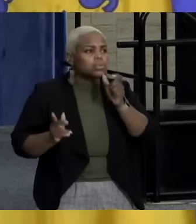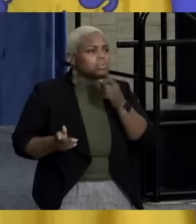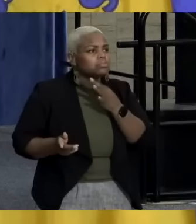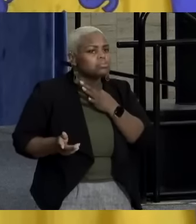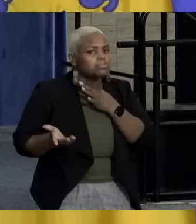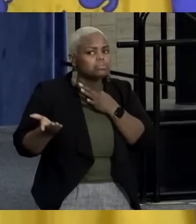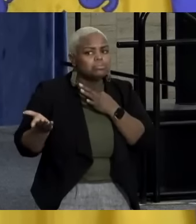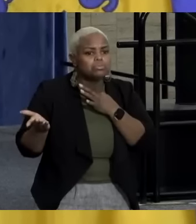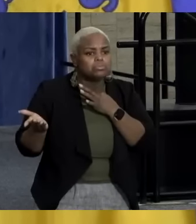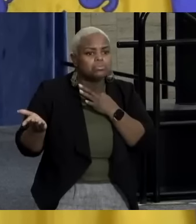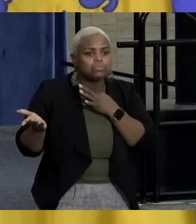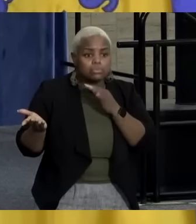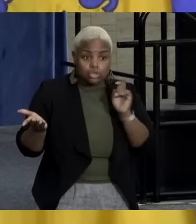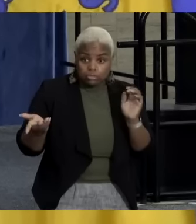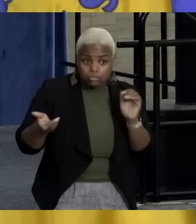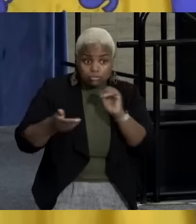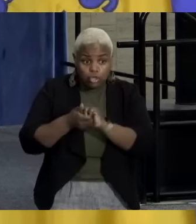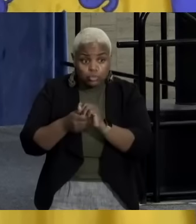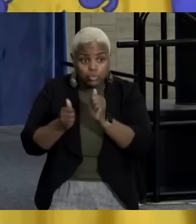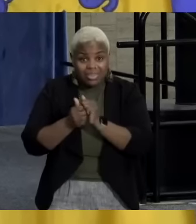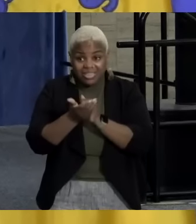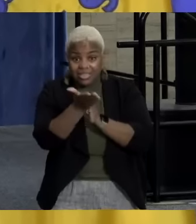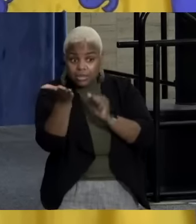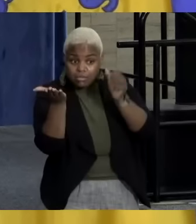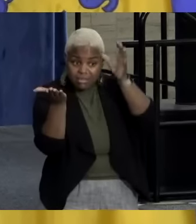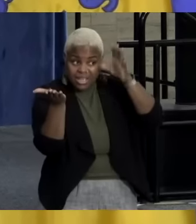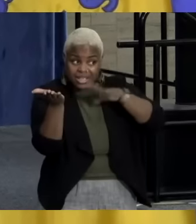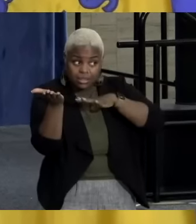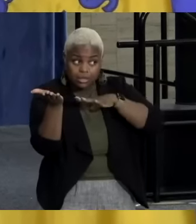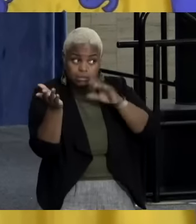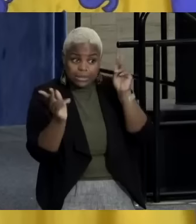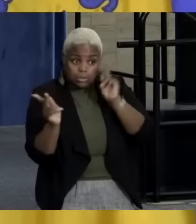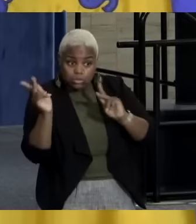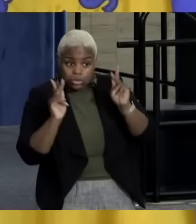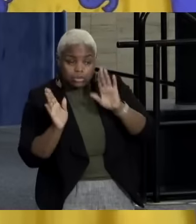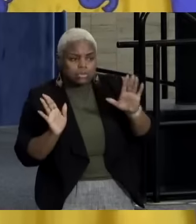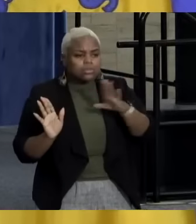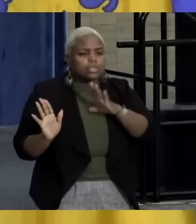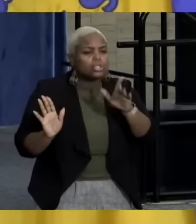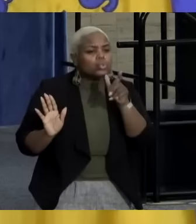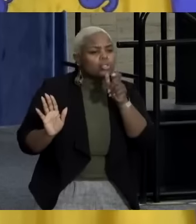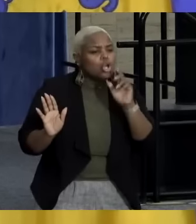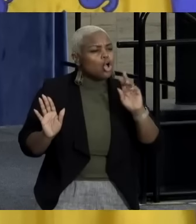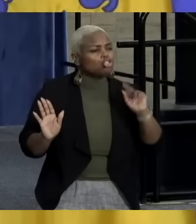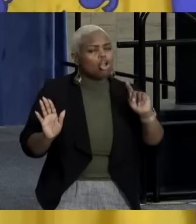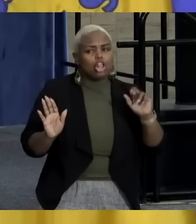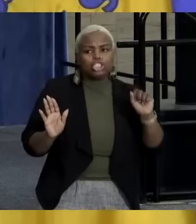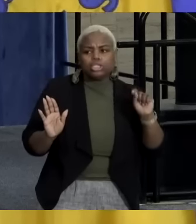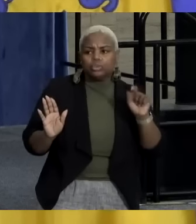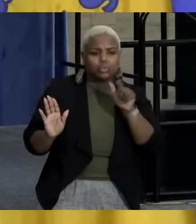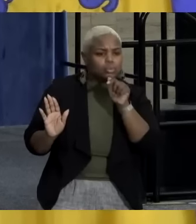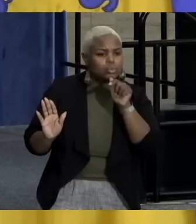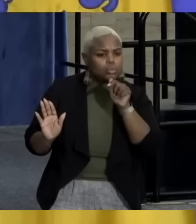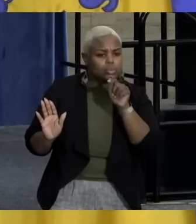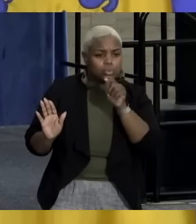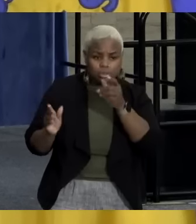with the people that urologists like me are giving testosterone and Viagra to?